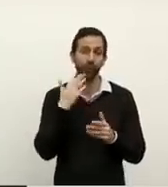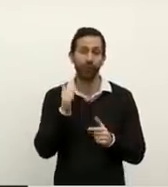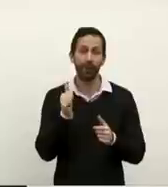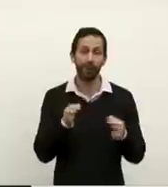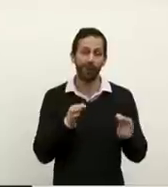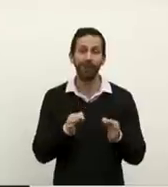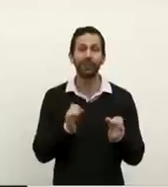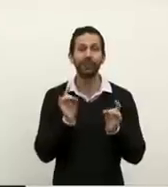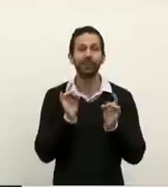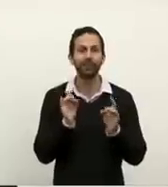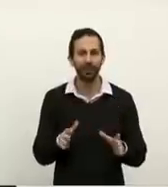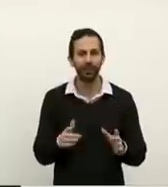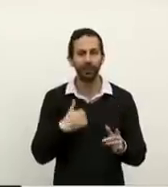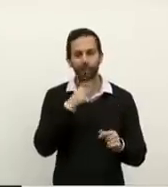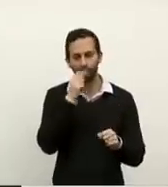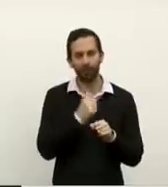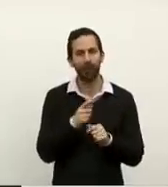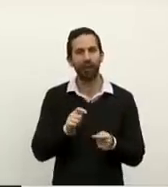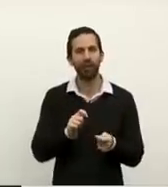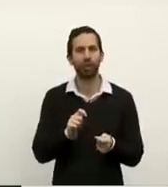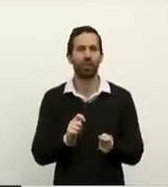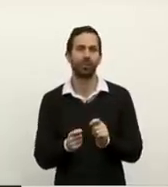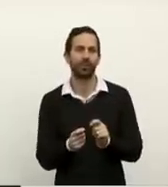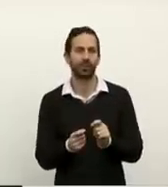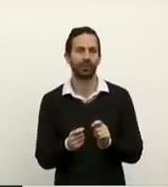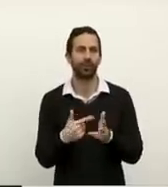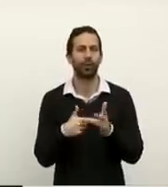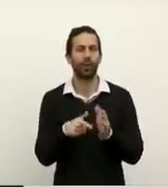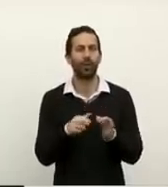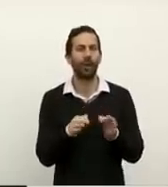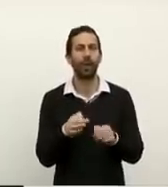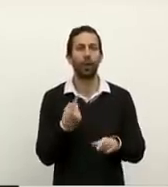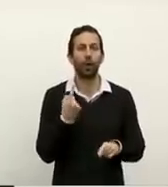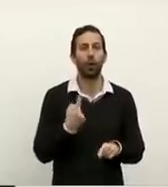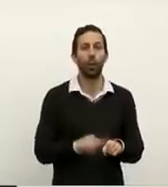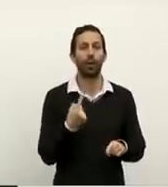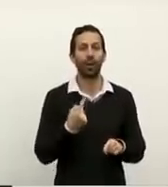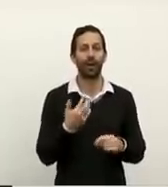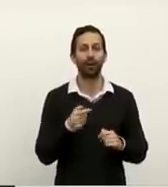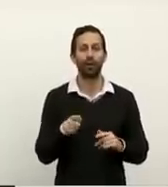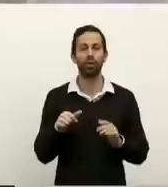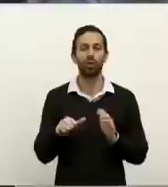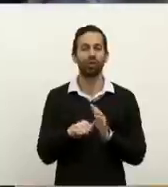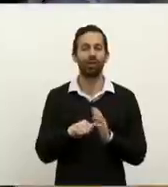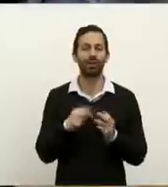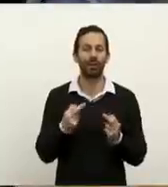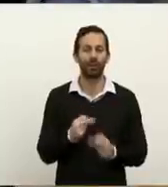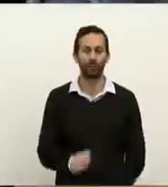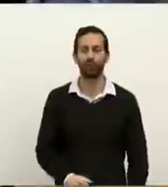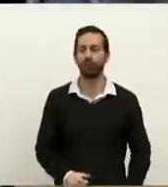we can make that adjustment to their plan quicker and have those funds available. We definitely want to avoid those issues